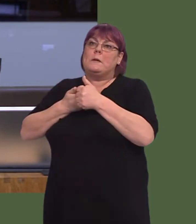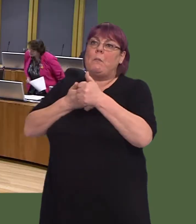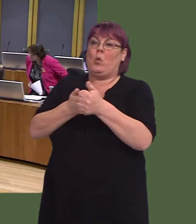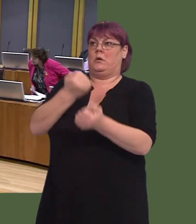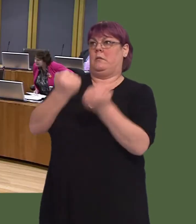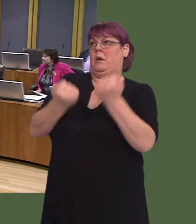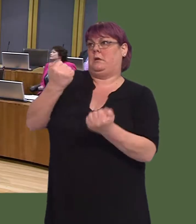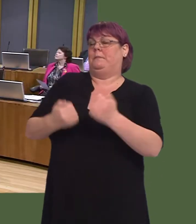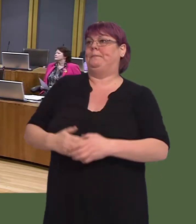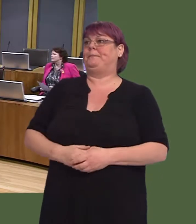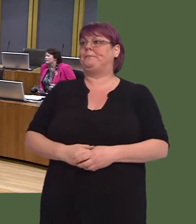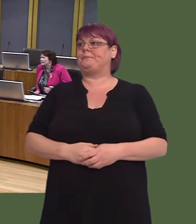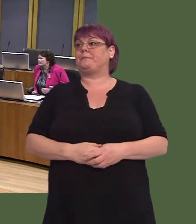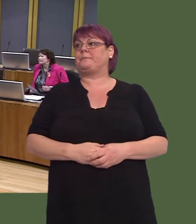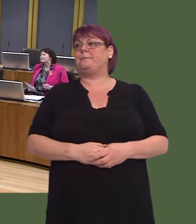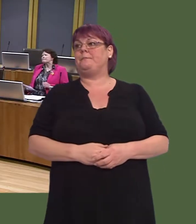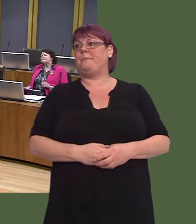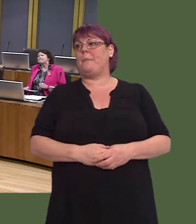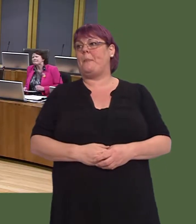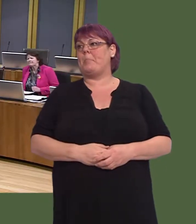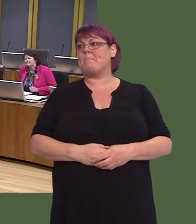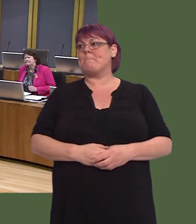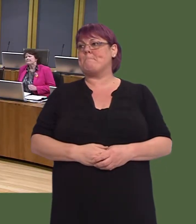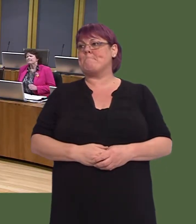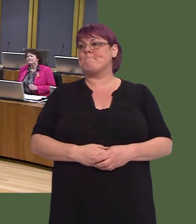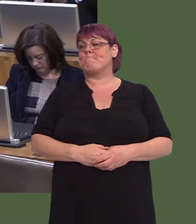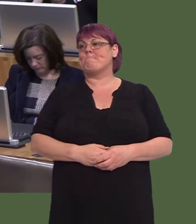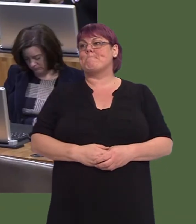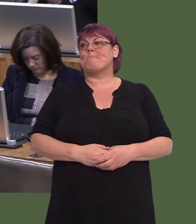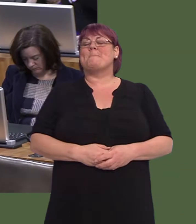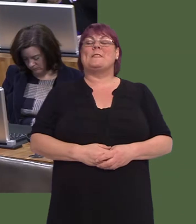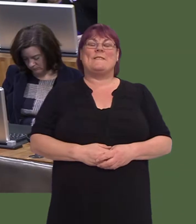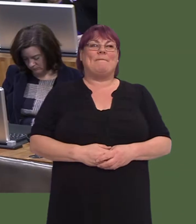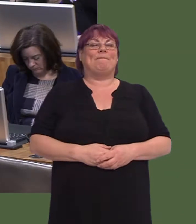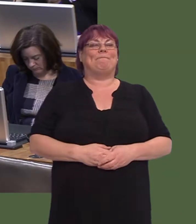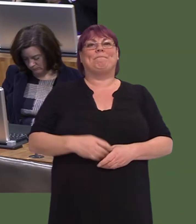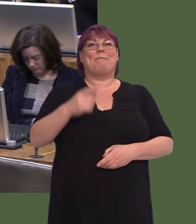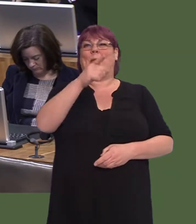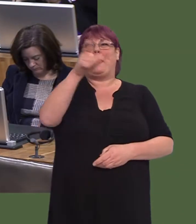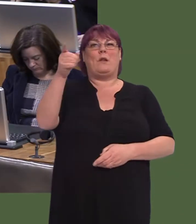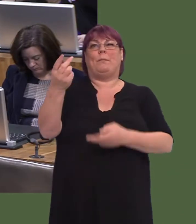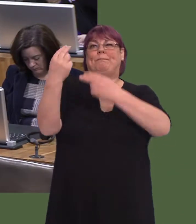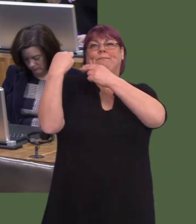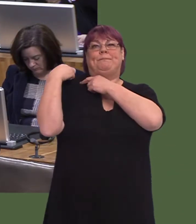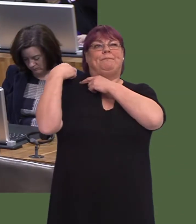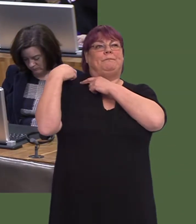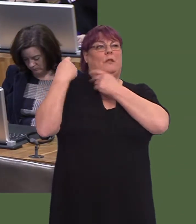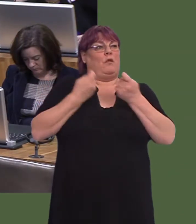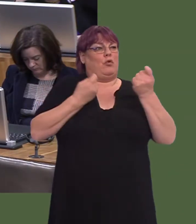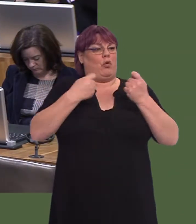Carwyn Jones AM: Directly, of course, these bodies are not devolved. Our view is that they should be, but they're not, and that's for a different time.